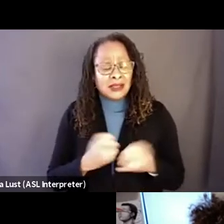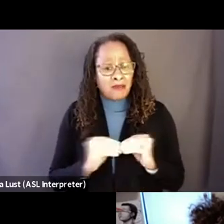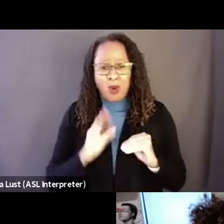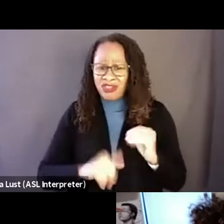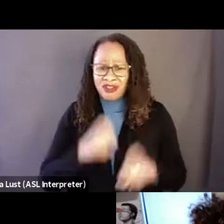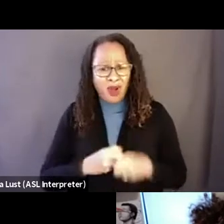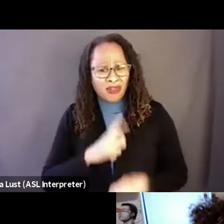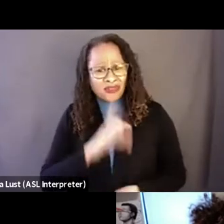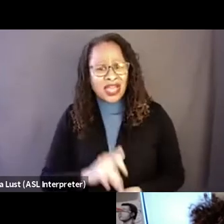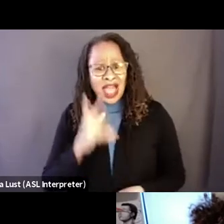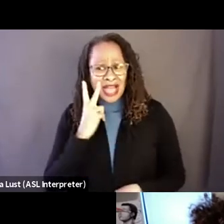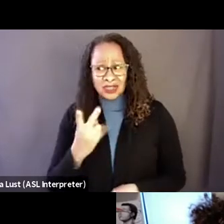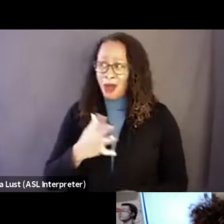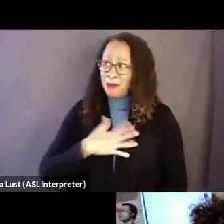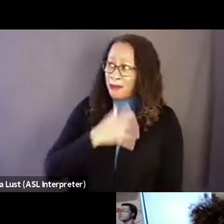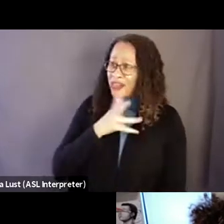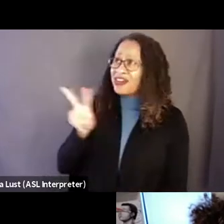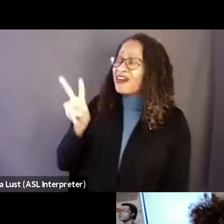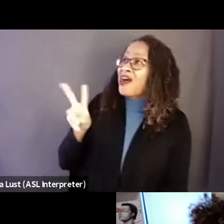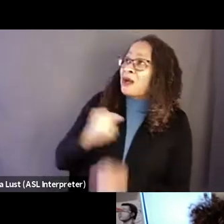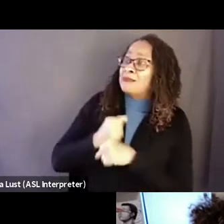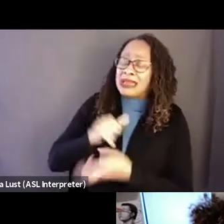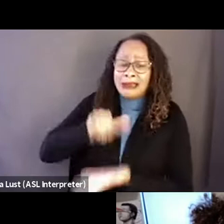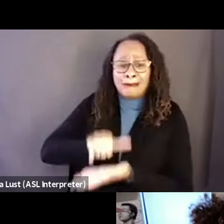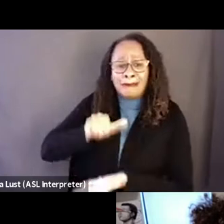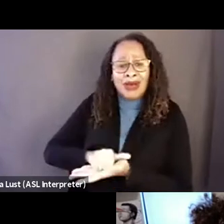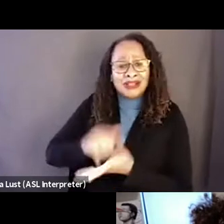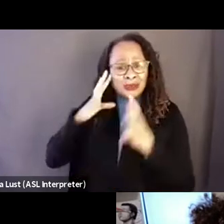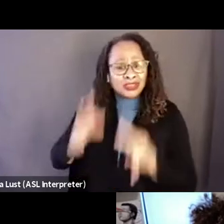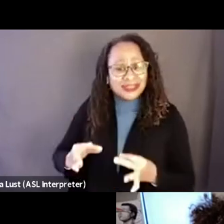I saw my mother have to make impossible choices